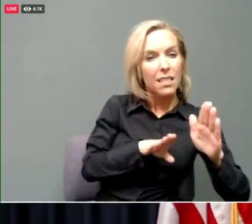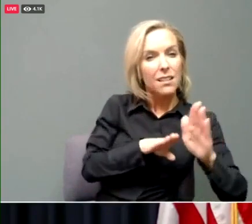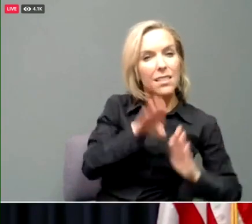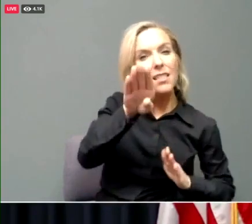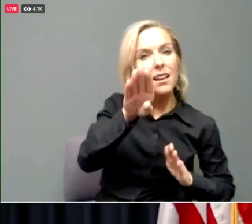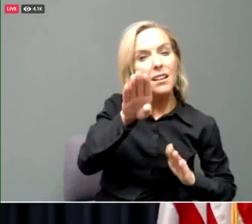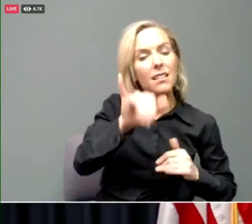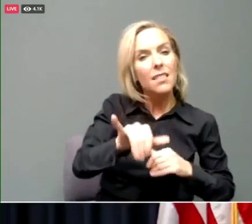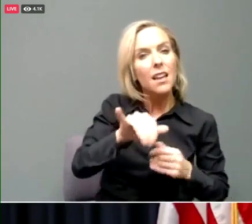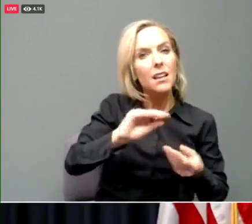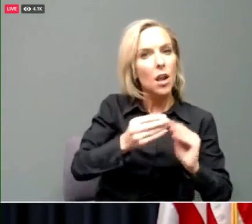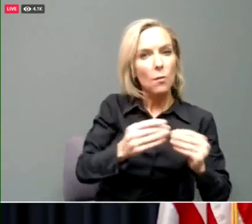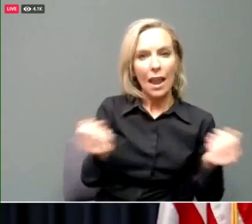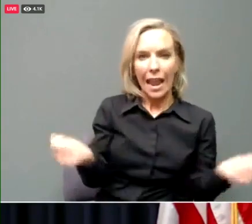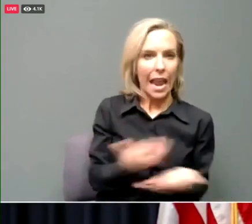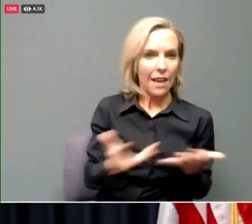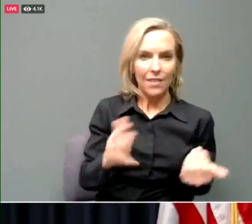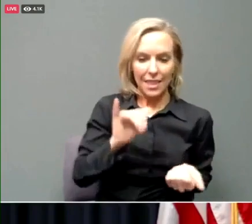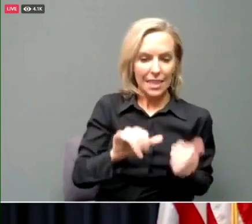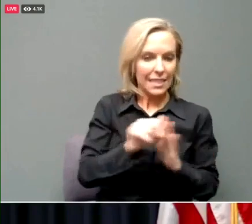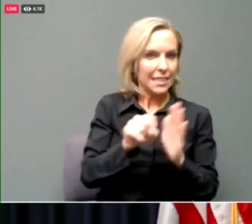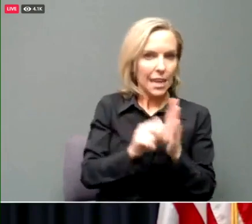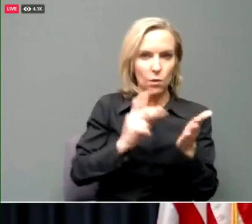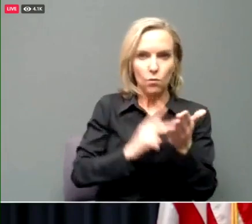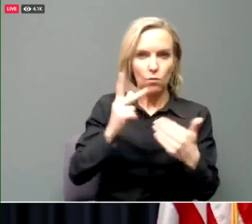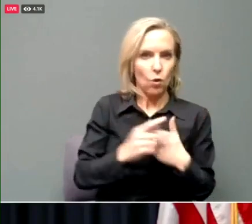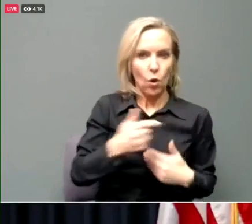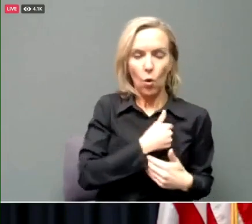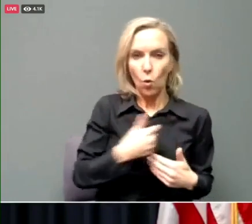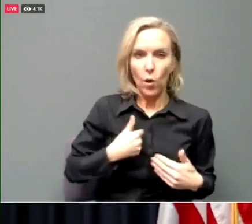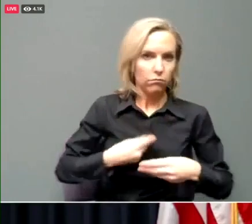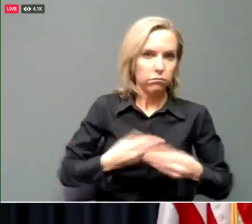we've gotten at the state programs been used. We have a long way to go. We